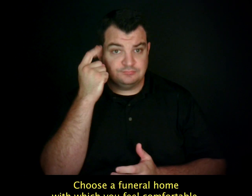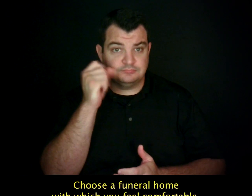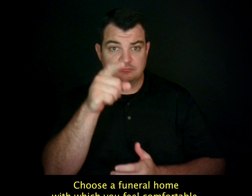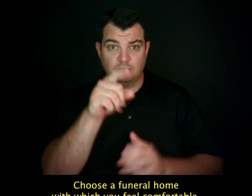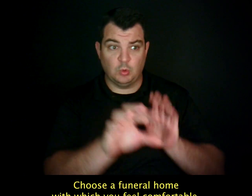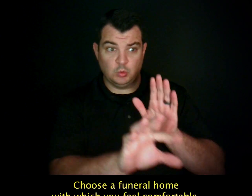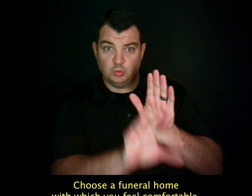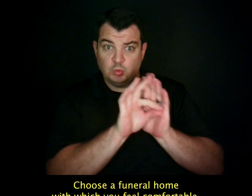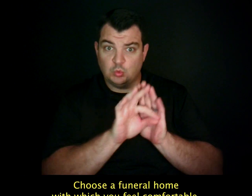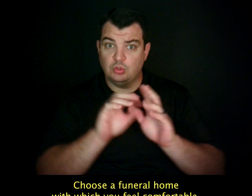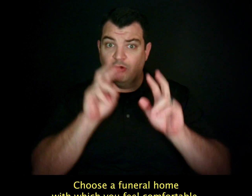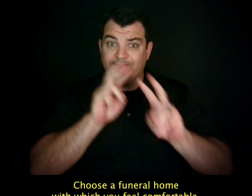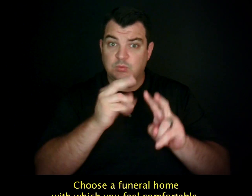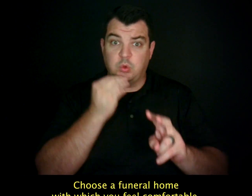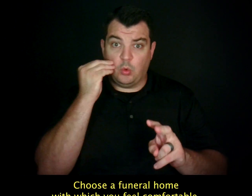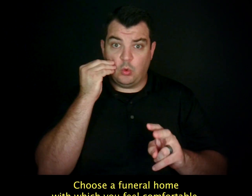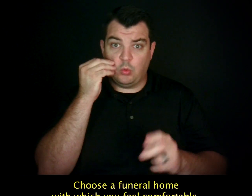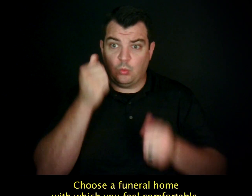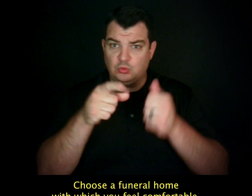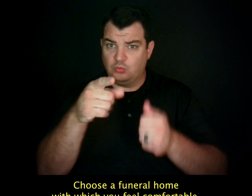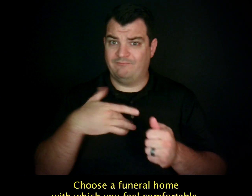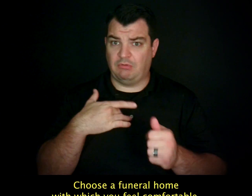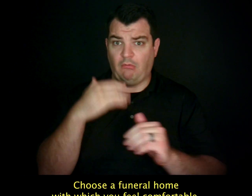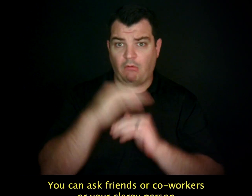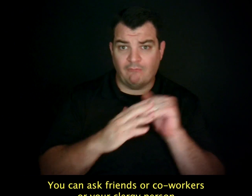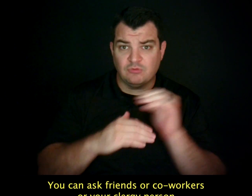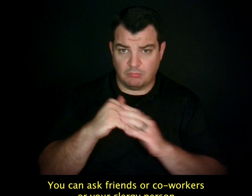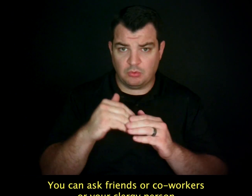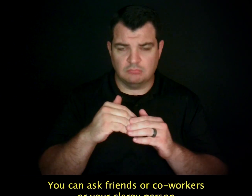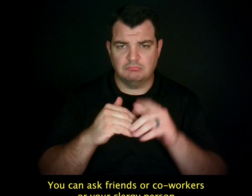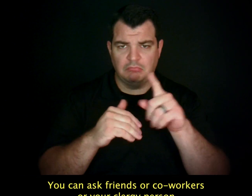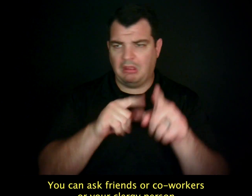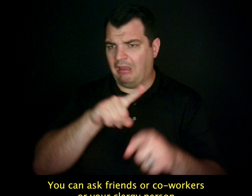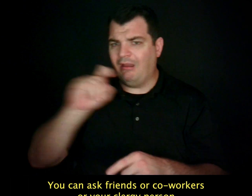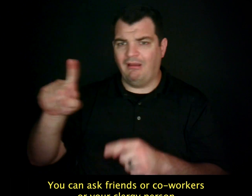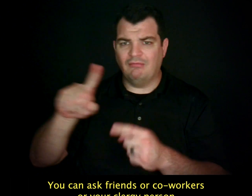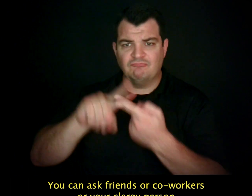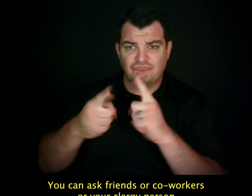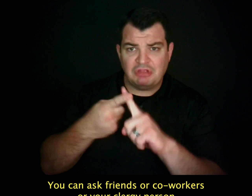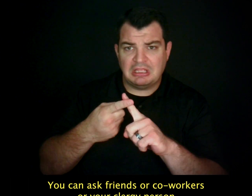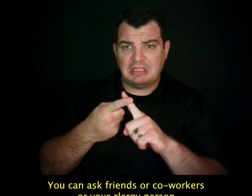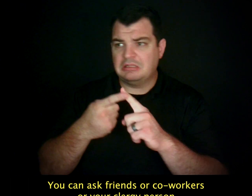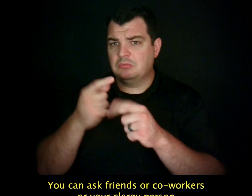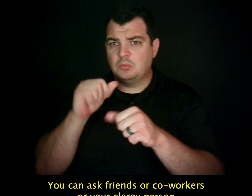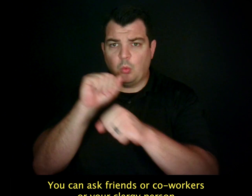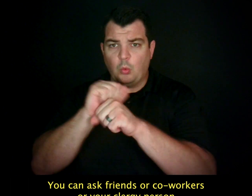Choose a funeral home with which you feel comfortable. You can ask friends or co-workers or your clergy person